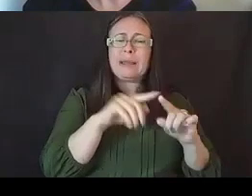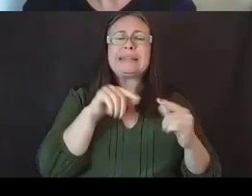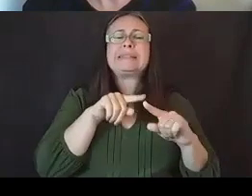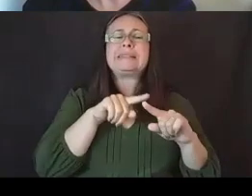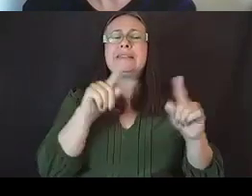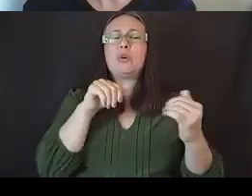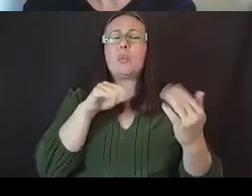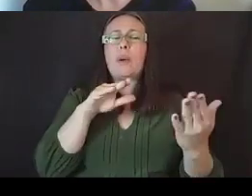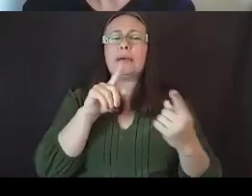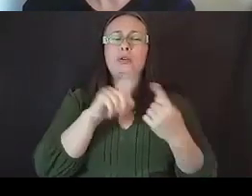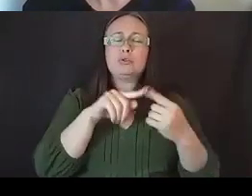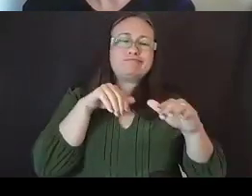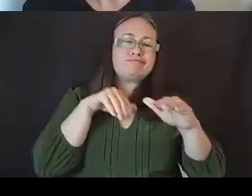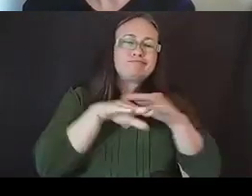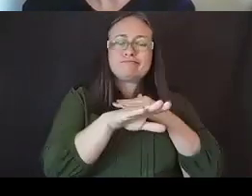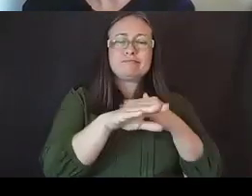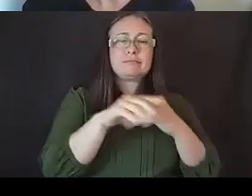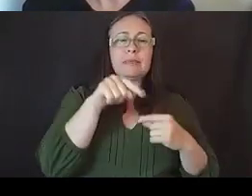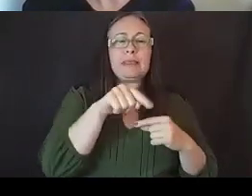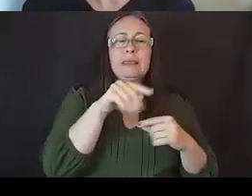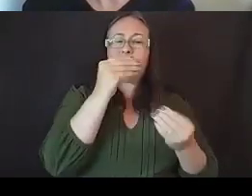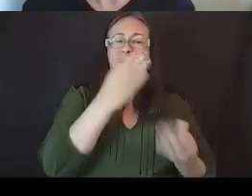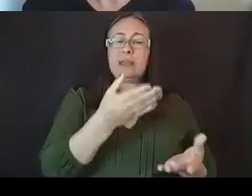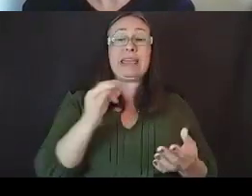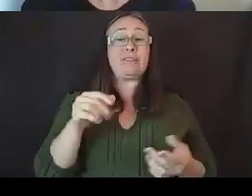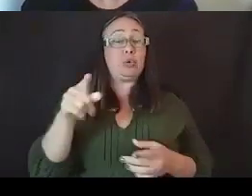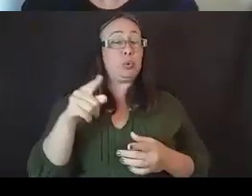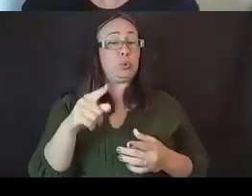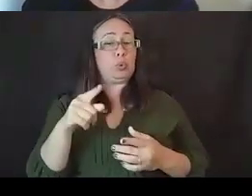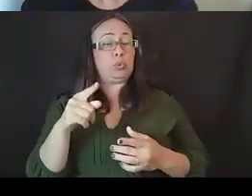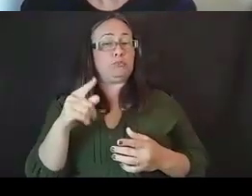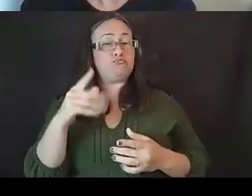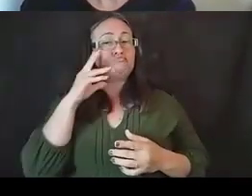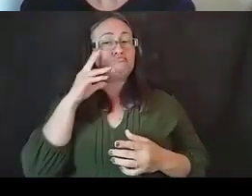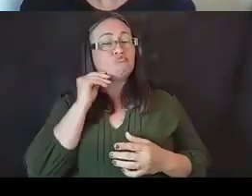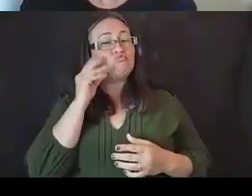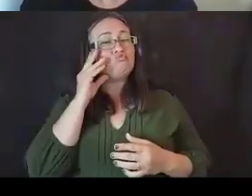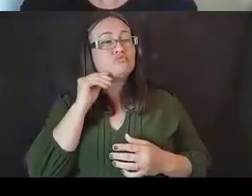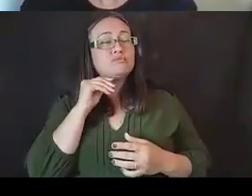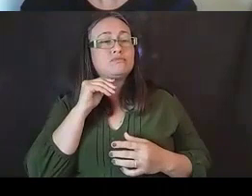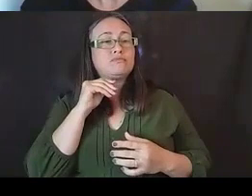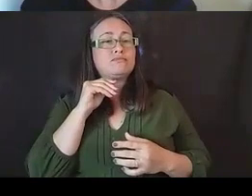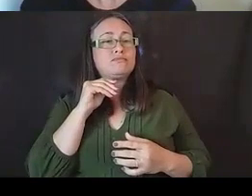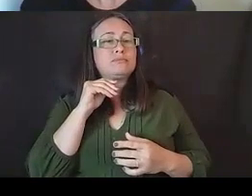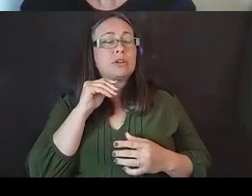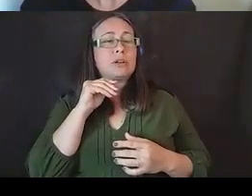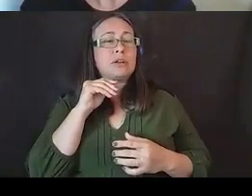for those of you who are programmatically apt